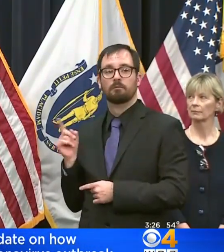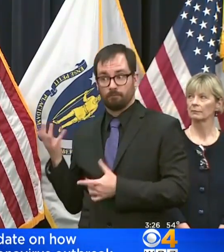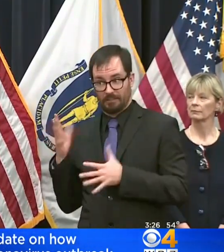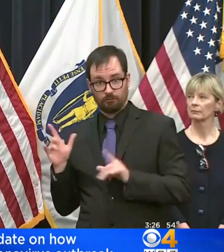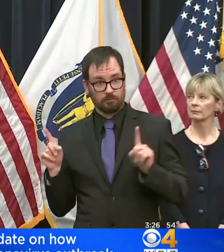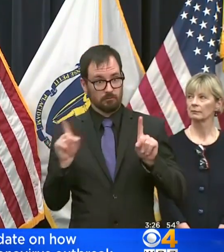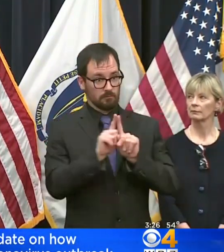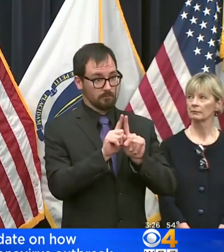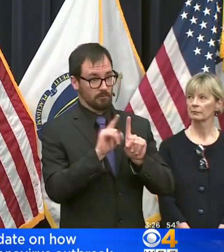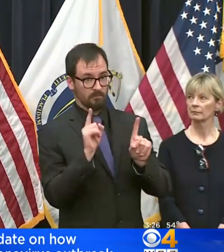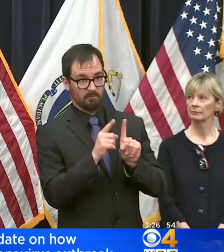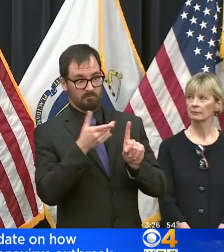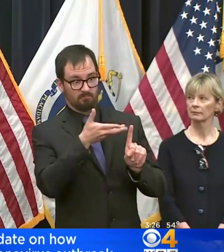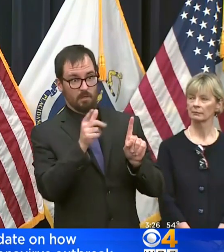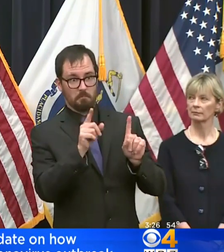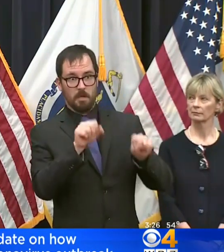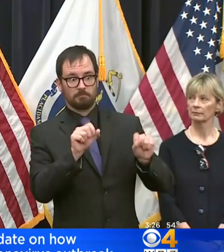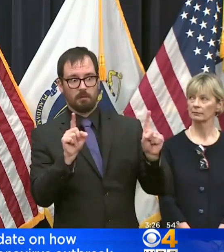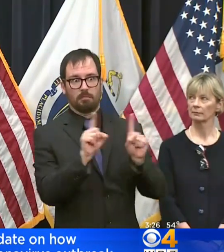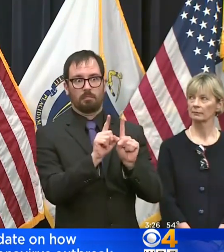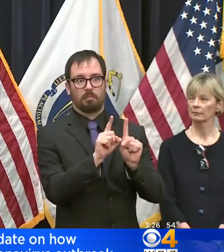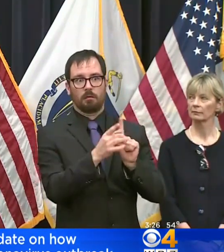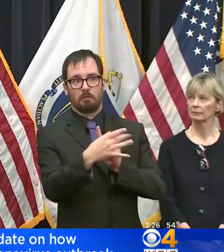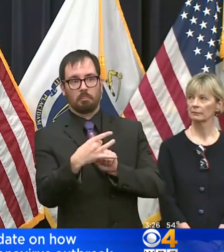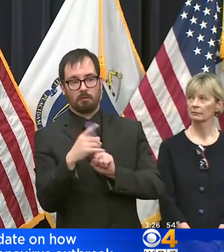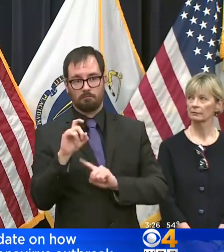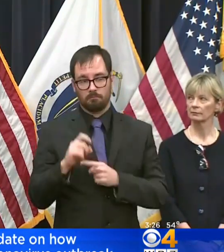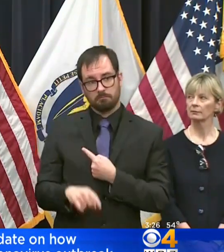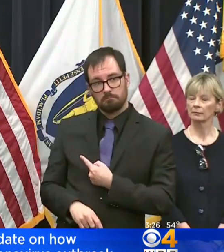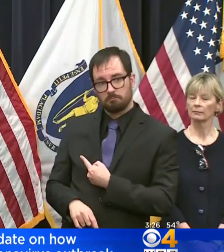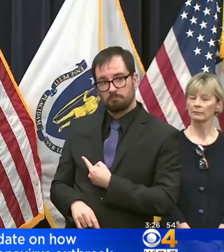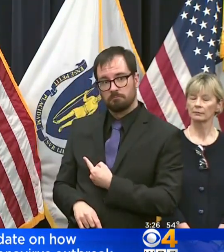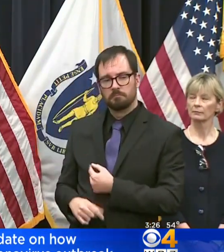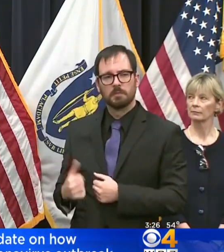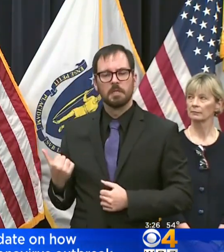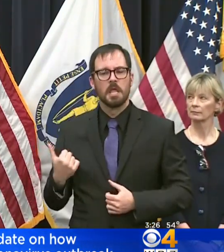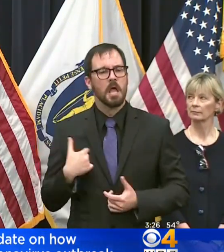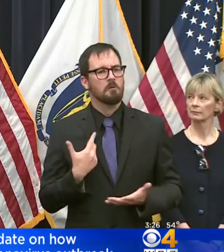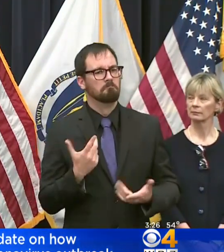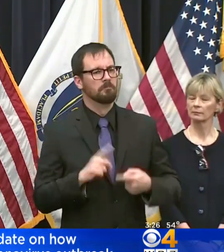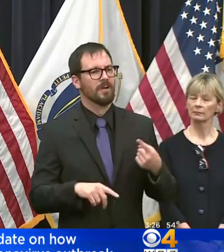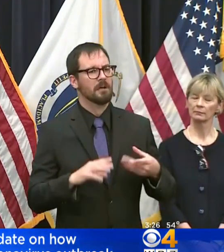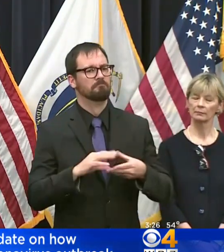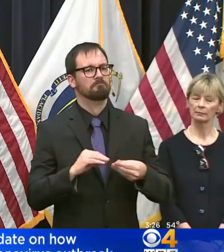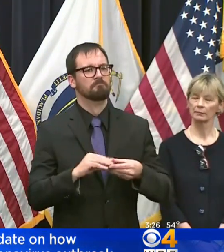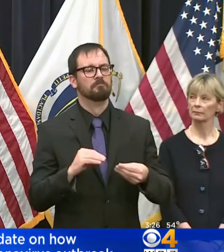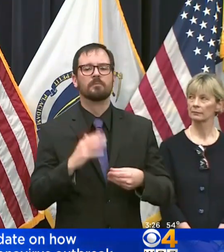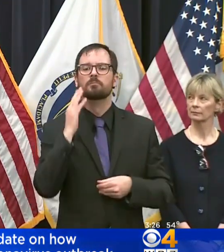I CAN'T ANSWER THE SECOND QUESTION BECAUSE. I DON'T KNOW WHO THE PERSON WAS. I CAN TELL YOU THAT -- THE